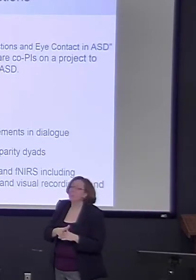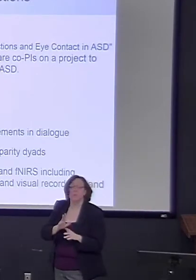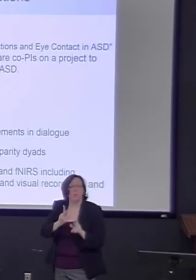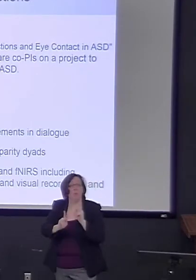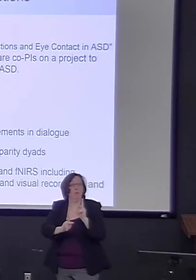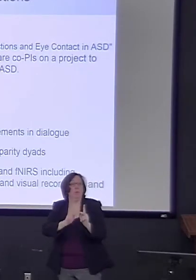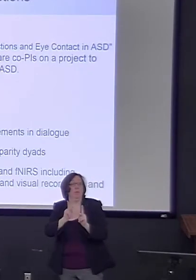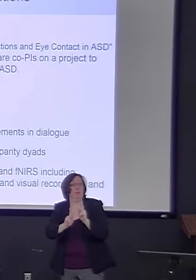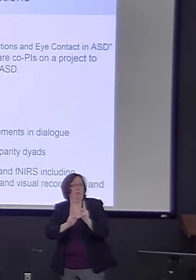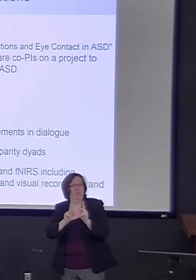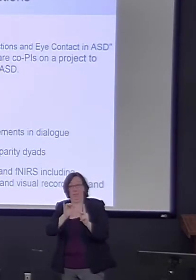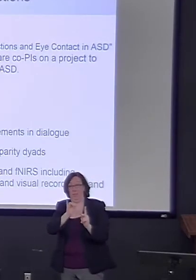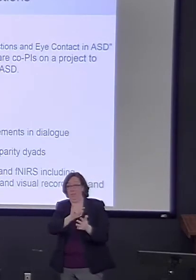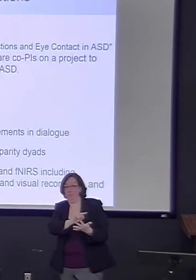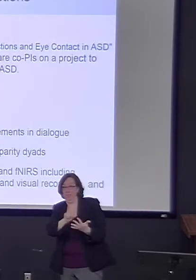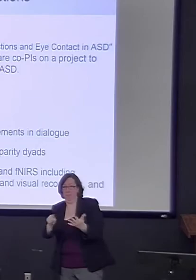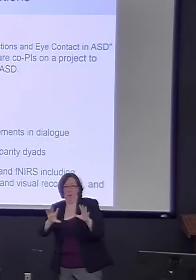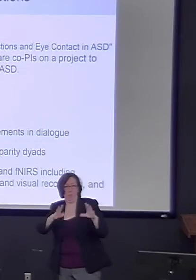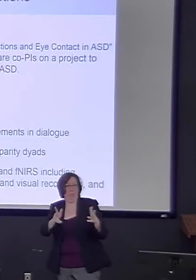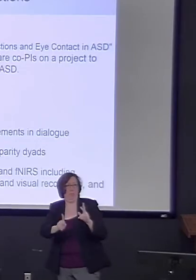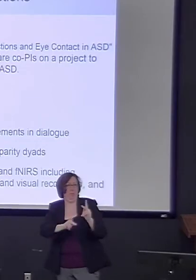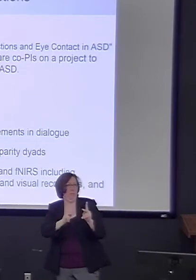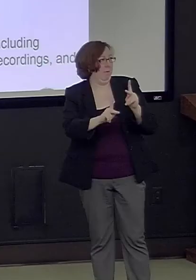inform us about a social disability.